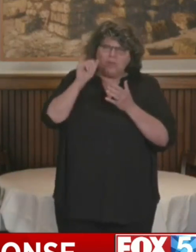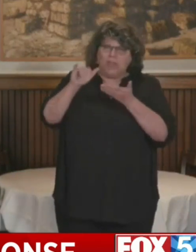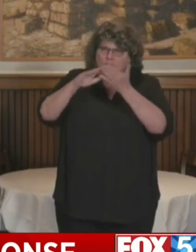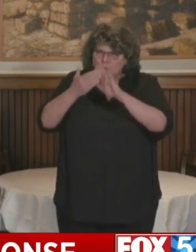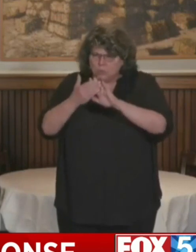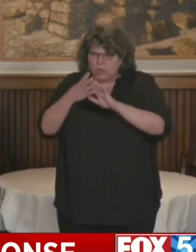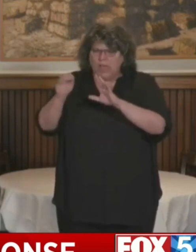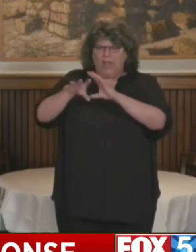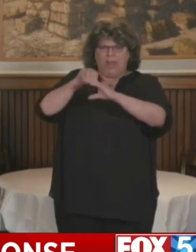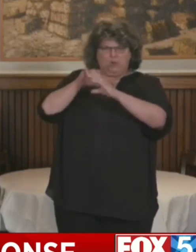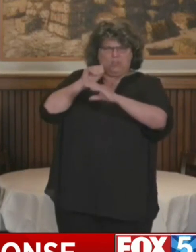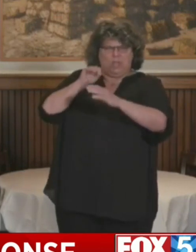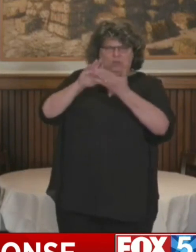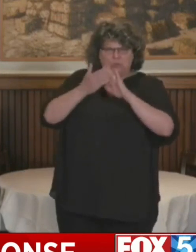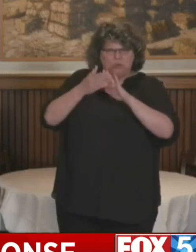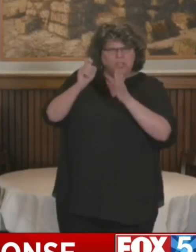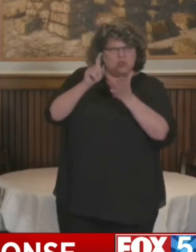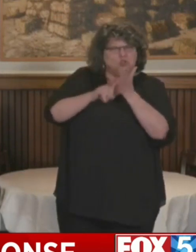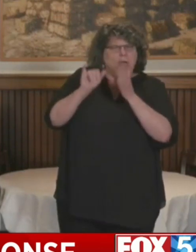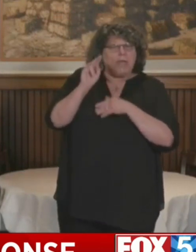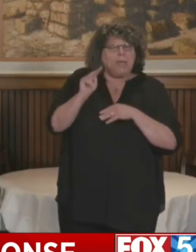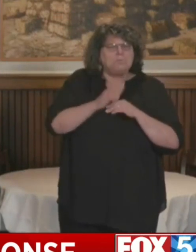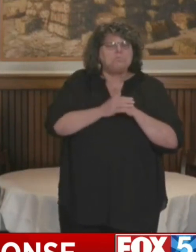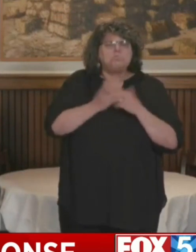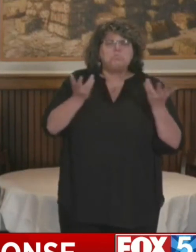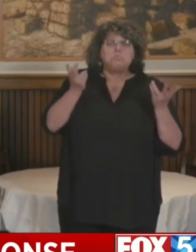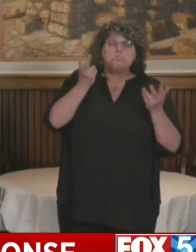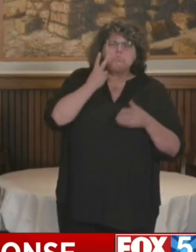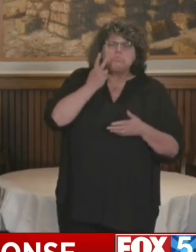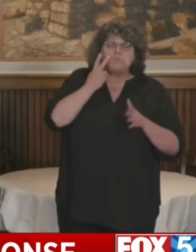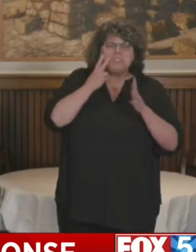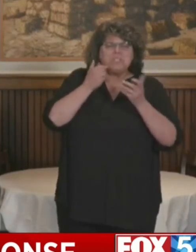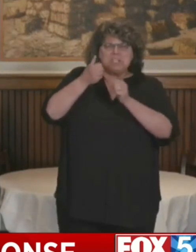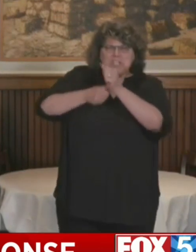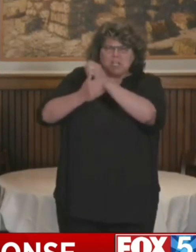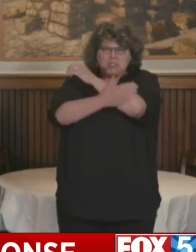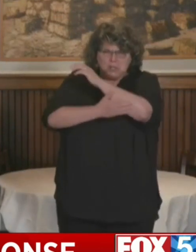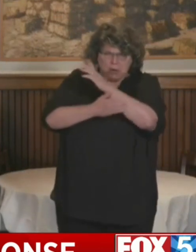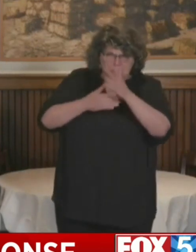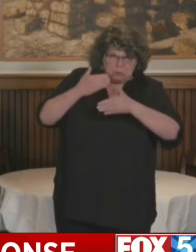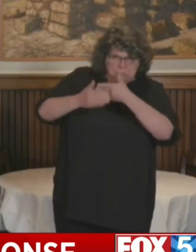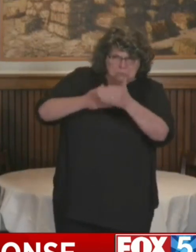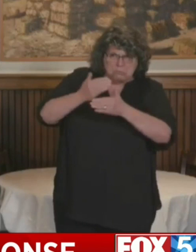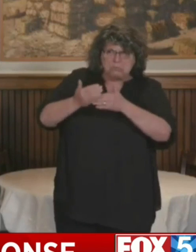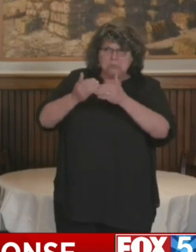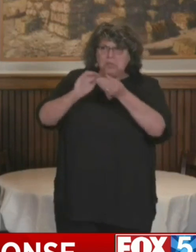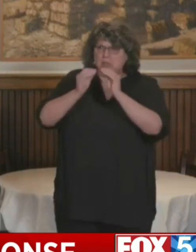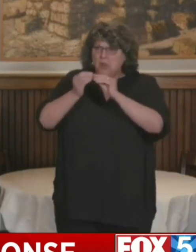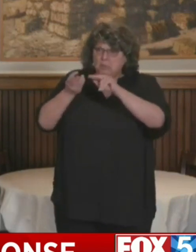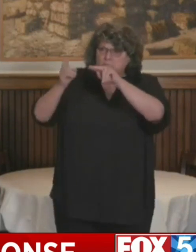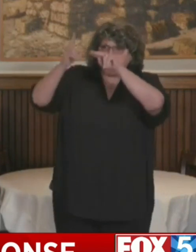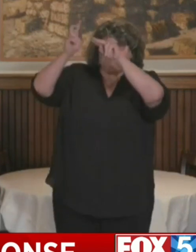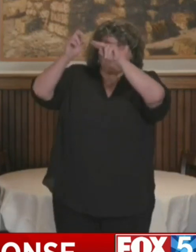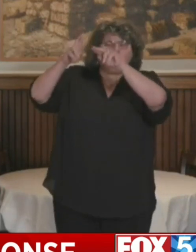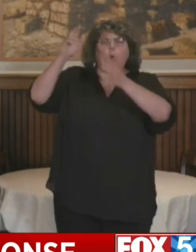WEBSITE. AND WE HAVE ALLOWED THROUGH TECHNOLOGY MAPPING TECHNOLOGY. THE SIMPLE ABILITY FOR YOU AND OTHERS NOT ONLY LIVING IN THE COMMUNITY BUT EVEN OUTSIDE THE COMMITTEE TO